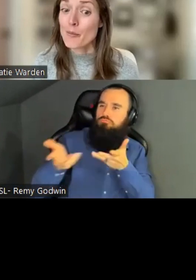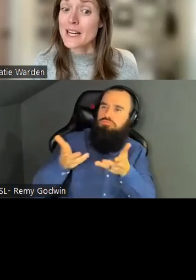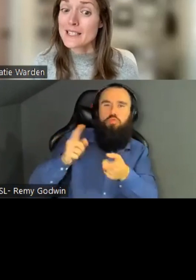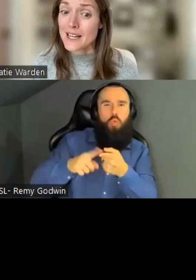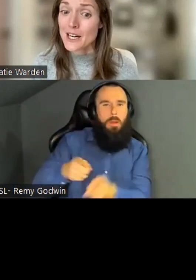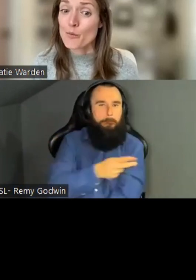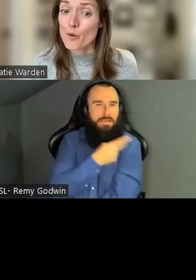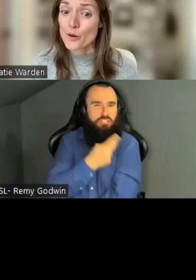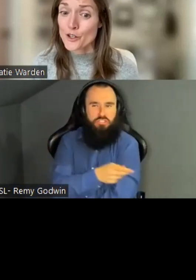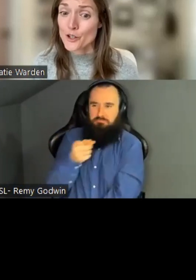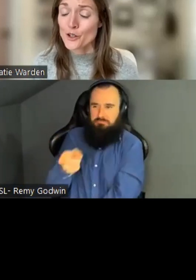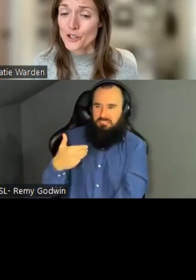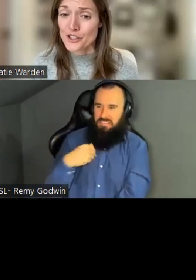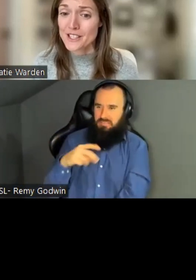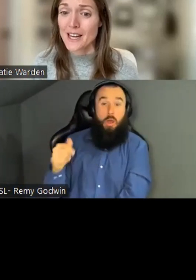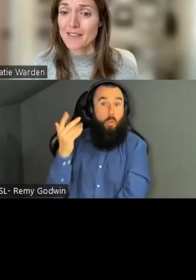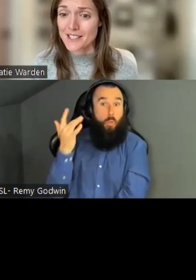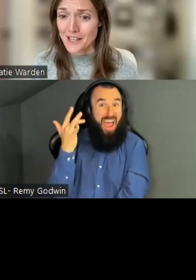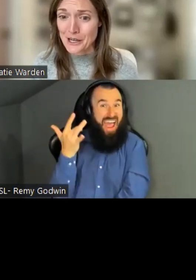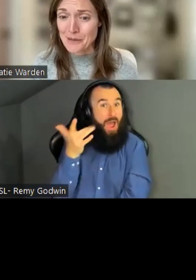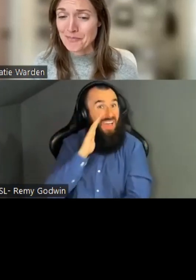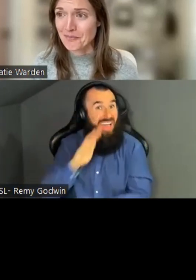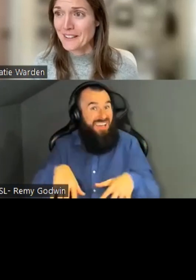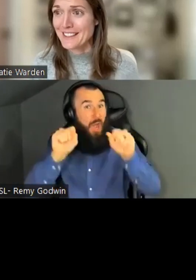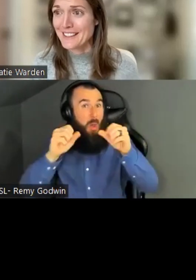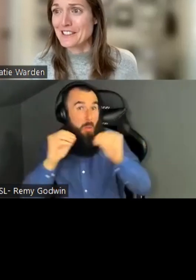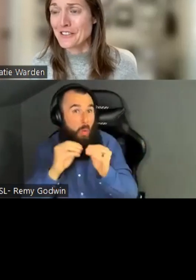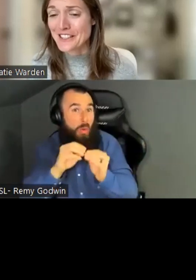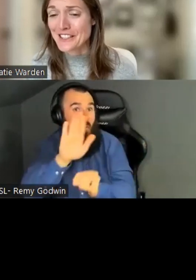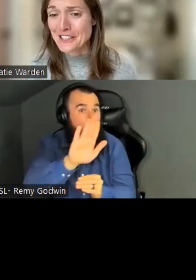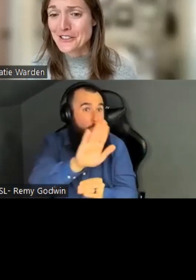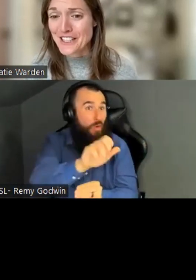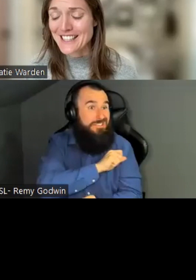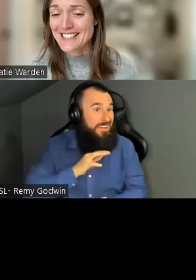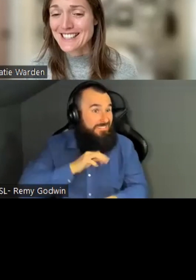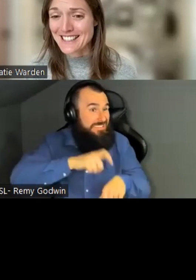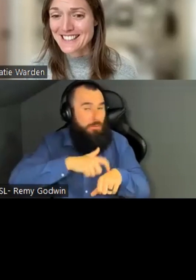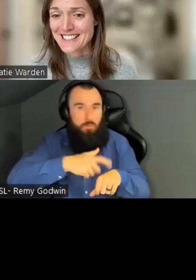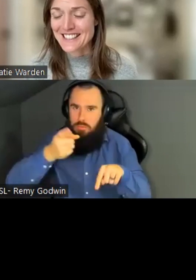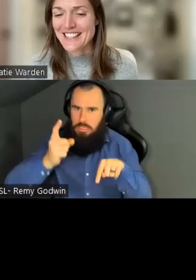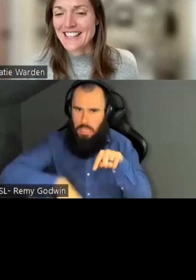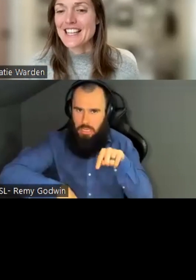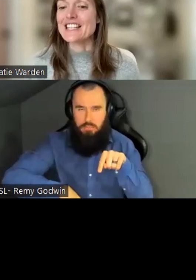might take more of your or your staff's time." So then the DOJ says,